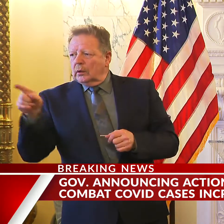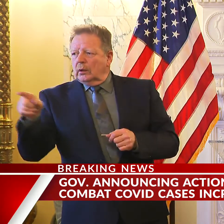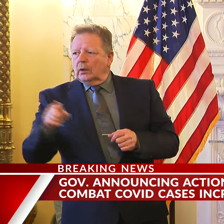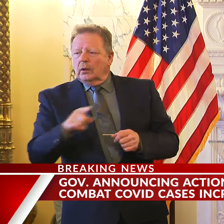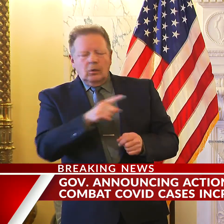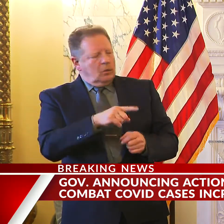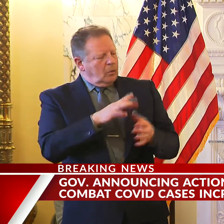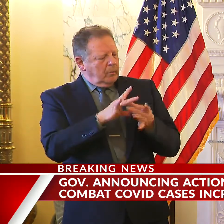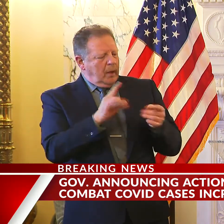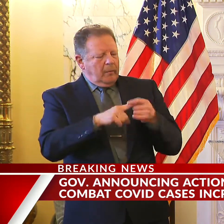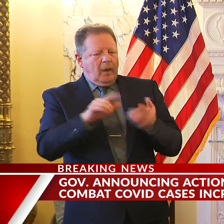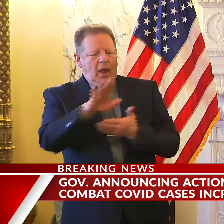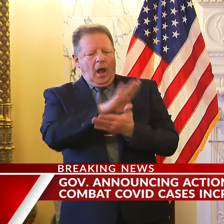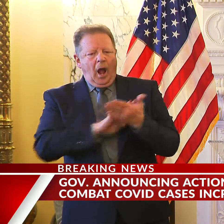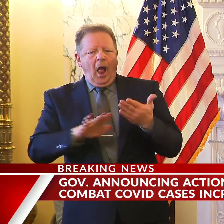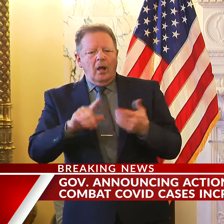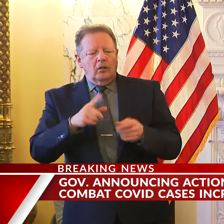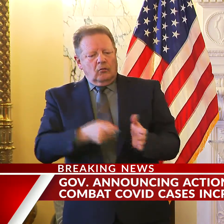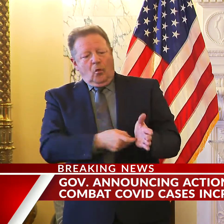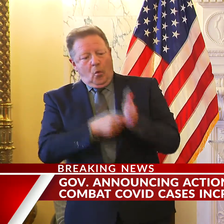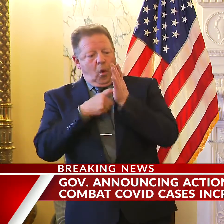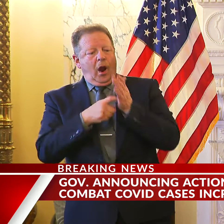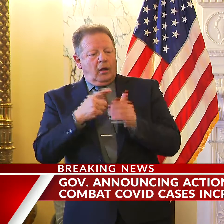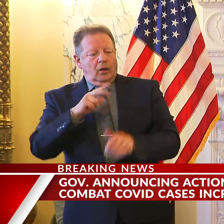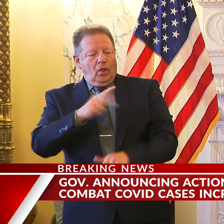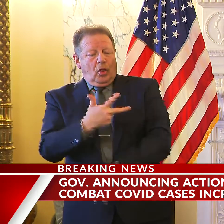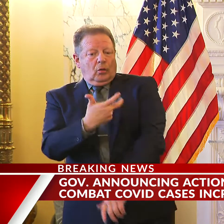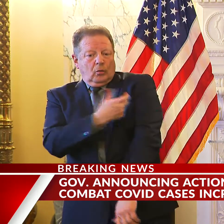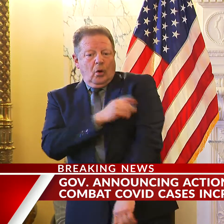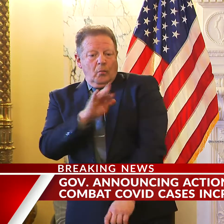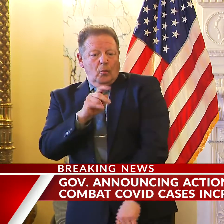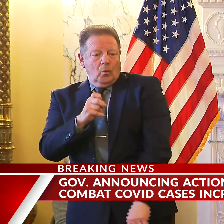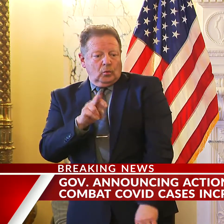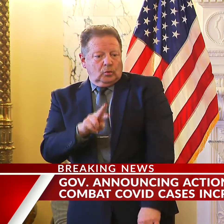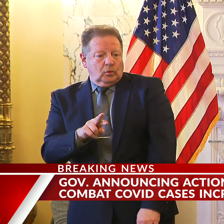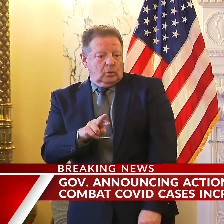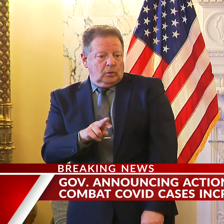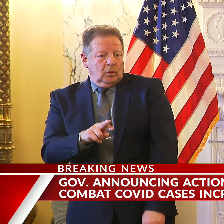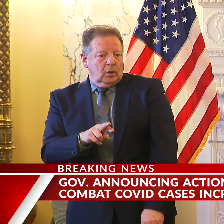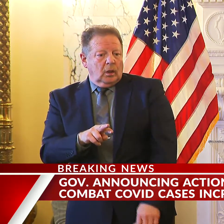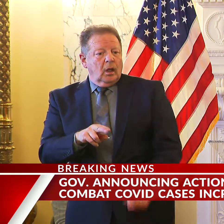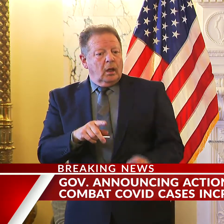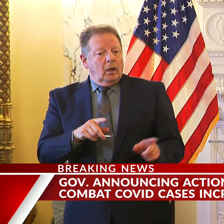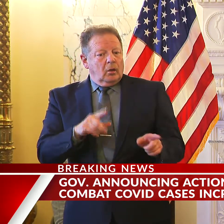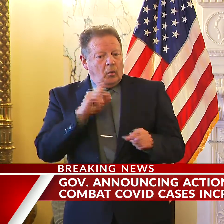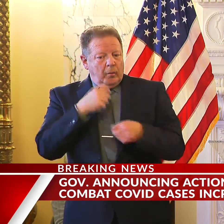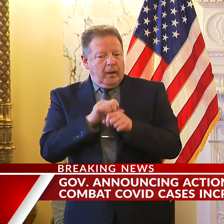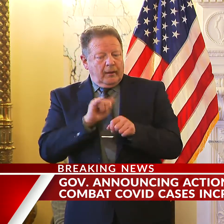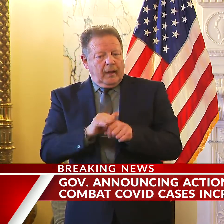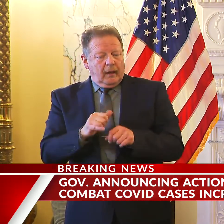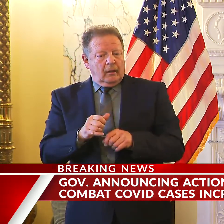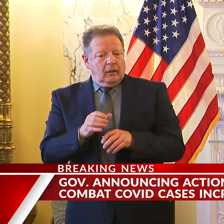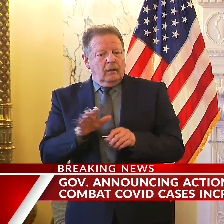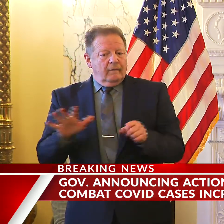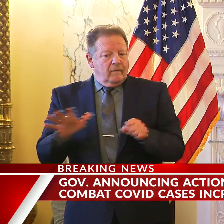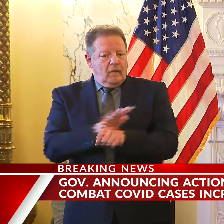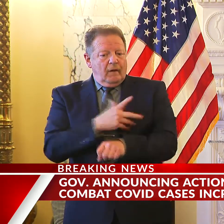IT'S GOING TO BE OUR LAST QUESTION. YOU MENTION THE COLLEGE'S REQUIRING THE 3RD DOSE TO BE